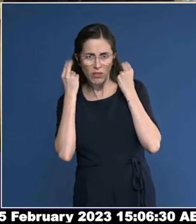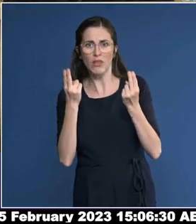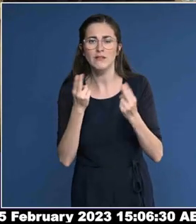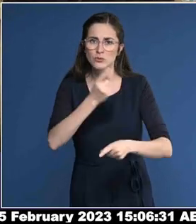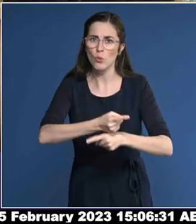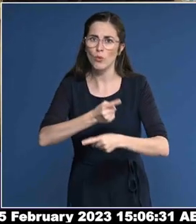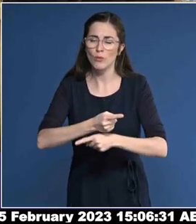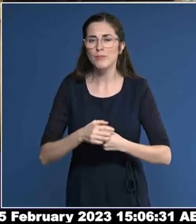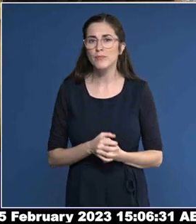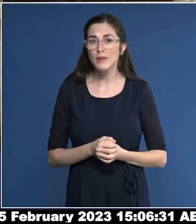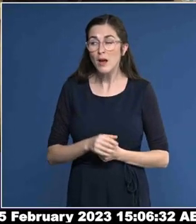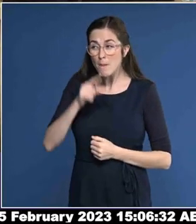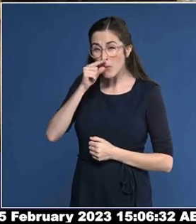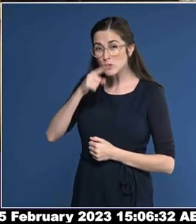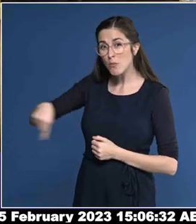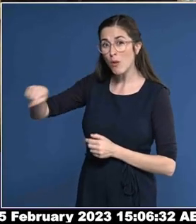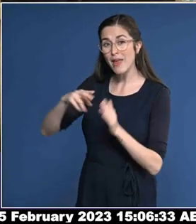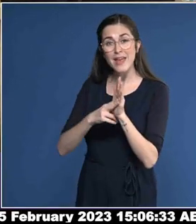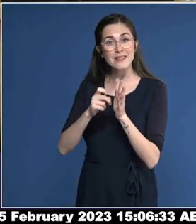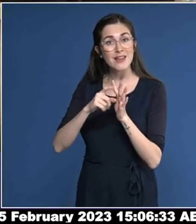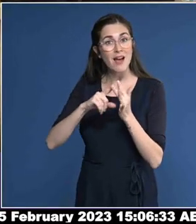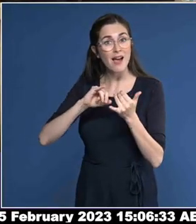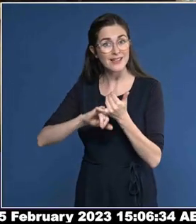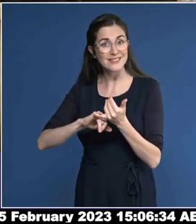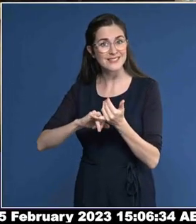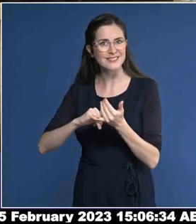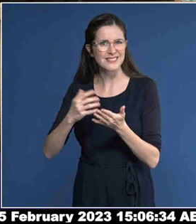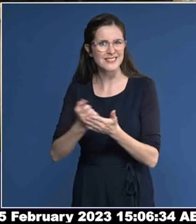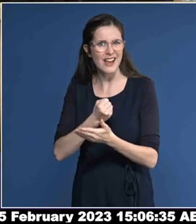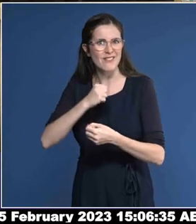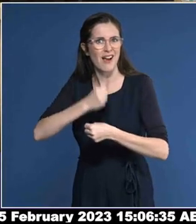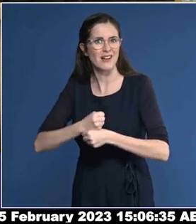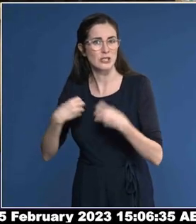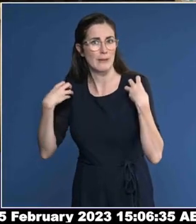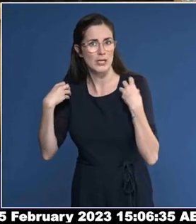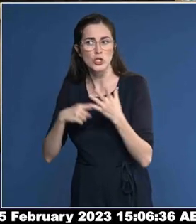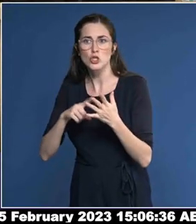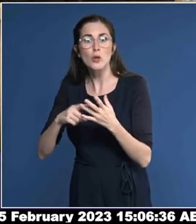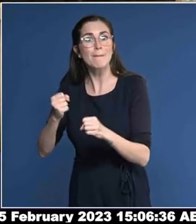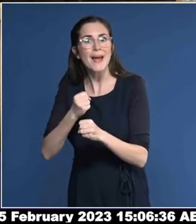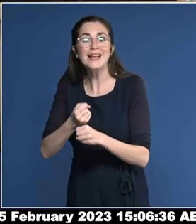NDIS Commission to create a repository of best practice examples from across the sector